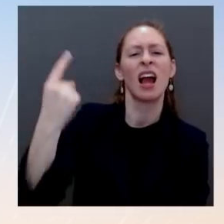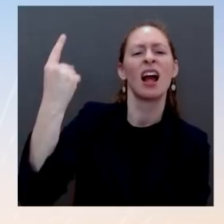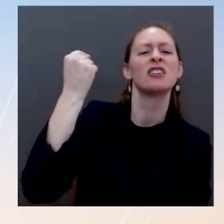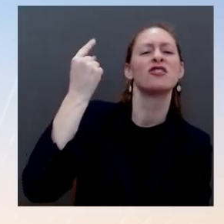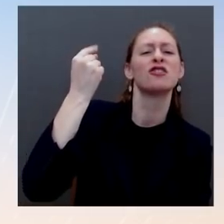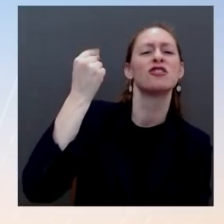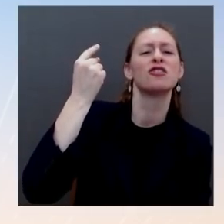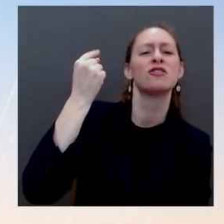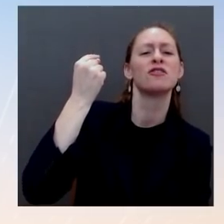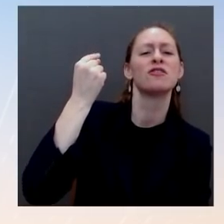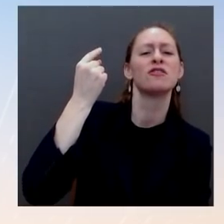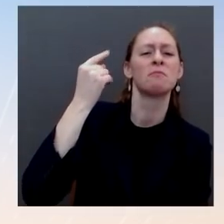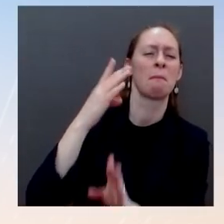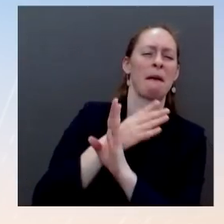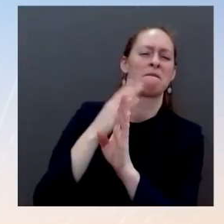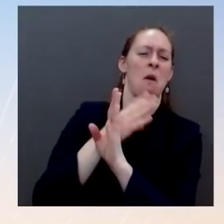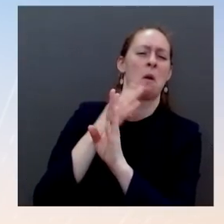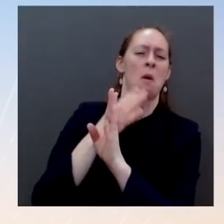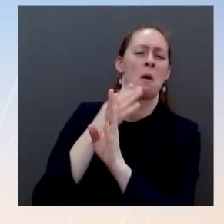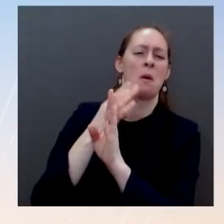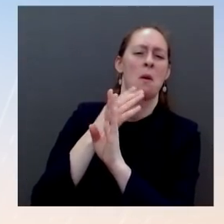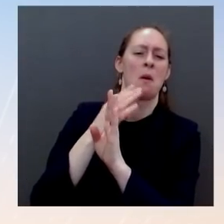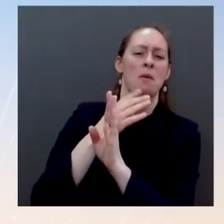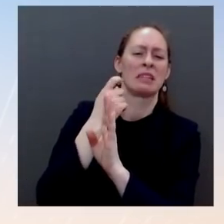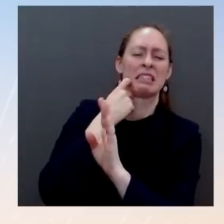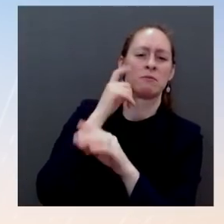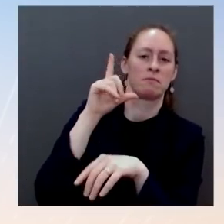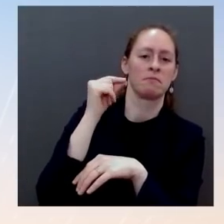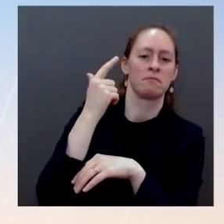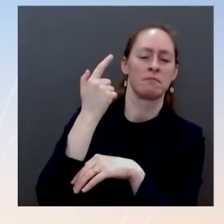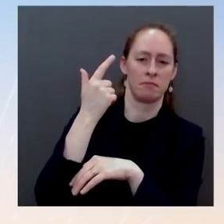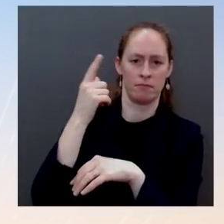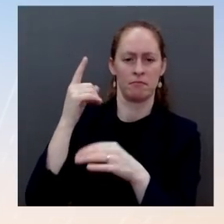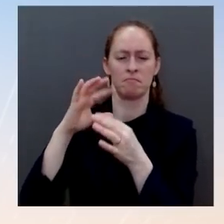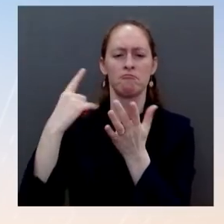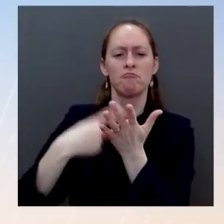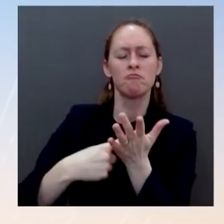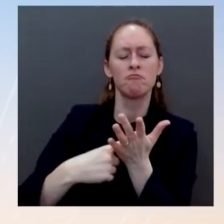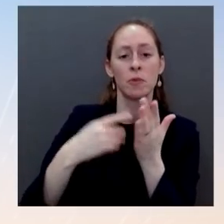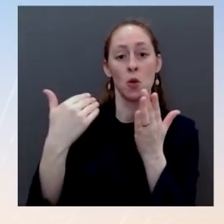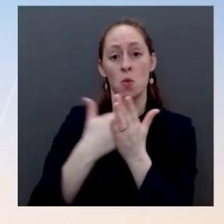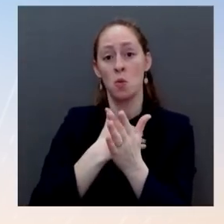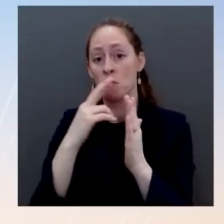are you indicating that he will be bringing up the filibuster, the Senate rules during this speech on Tuesday?